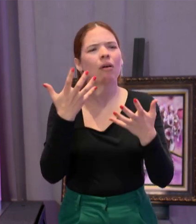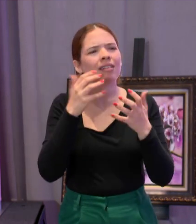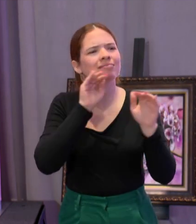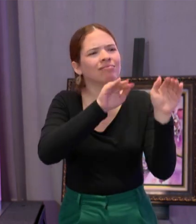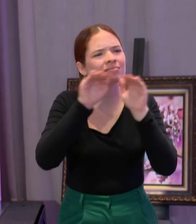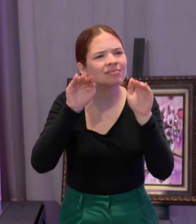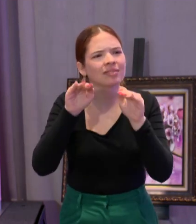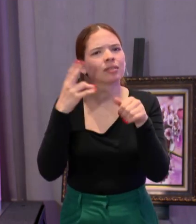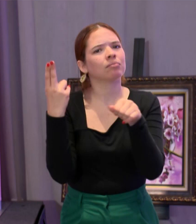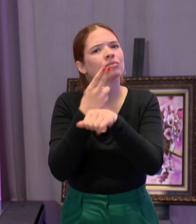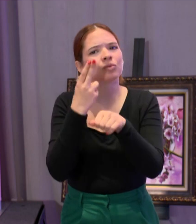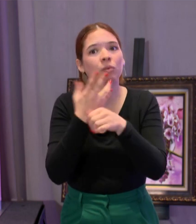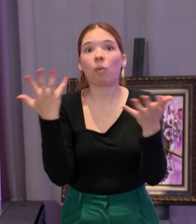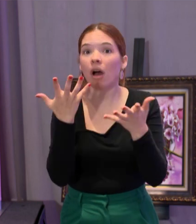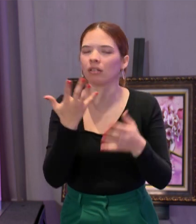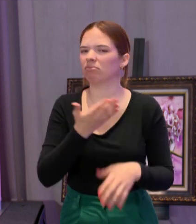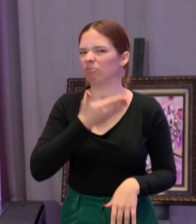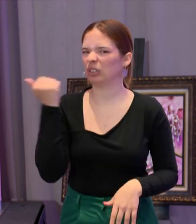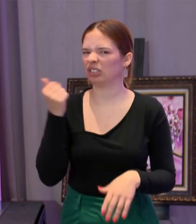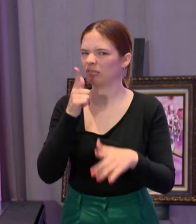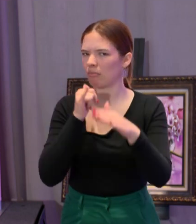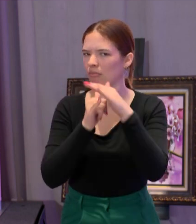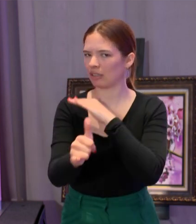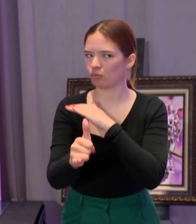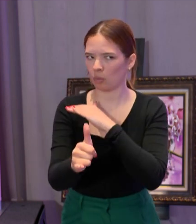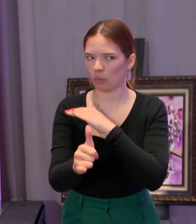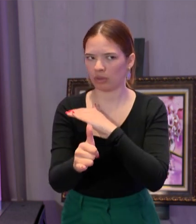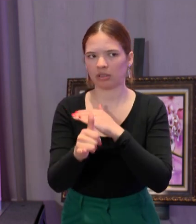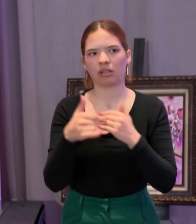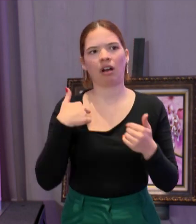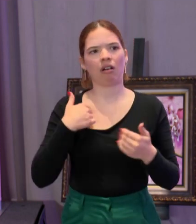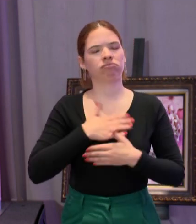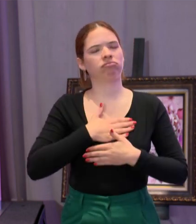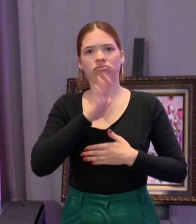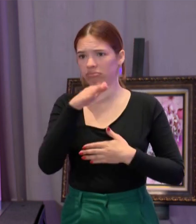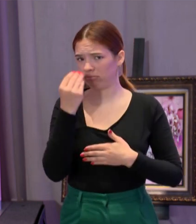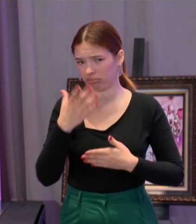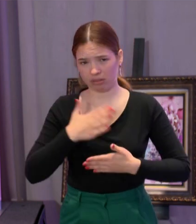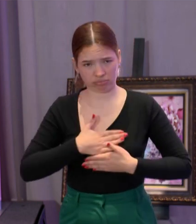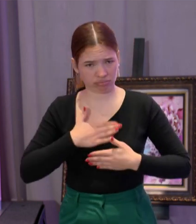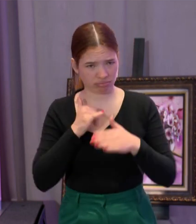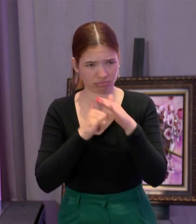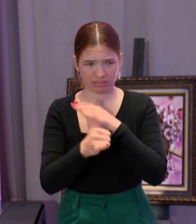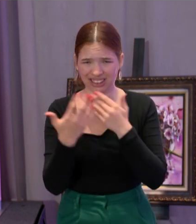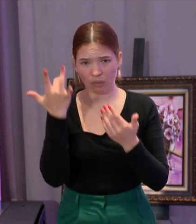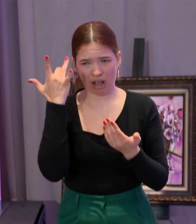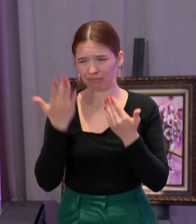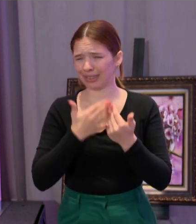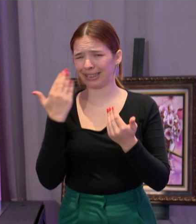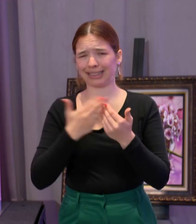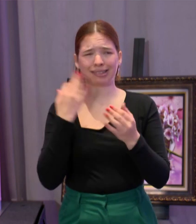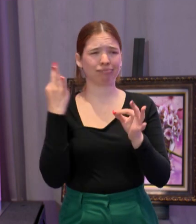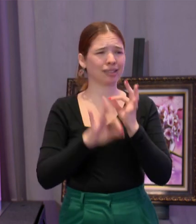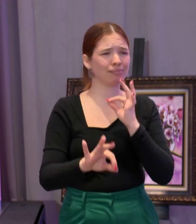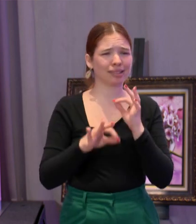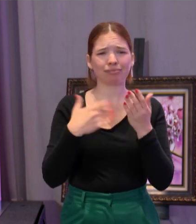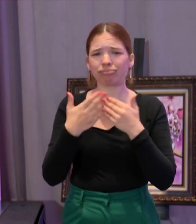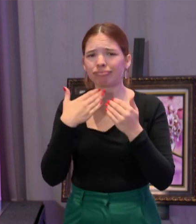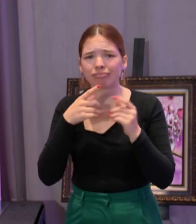THE BEST WAY TO GET AROUND IS METRO. WE SINCERELY APPRECIATE WHAT METRO DOES TO MAKE IT EASY TO GET TO FESTIVAL EVENTS.